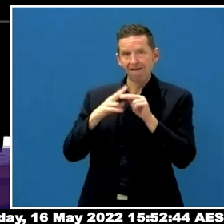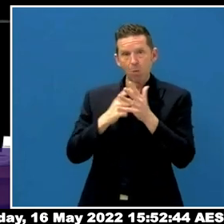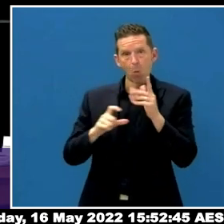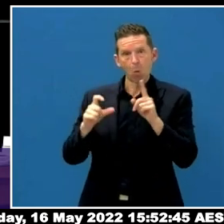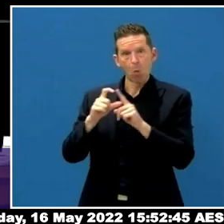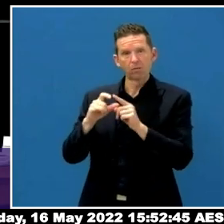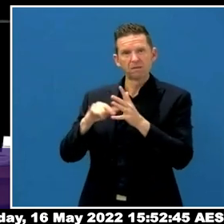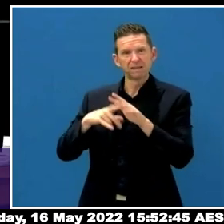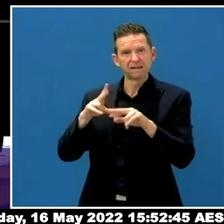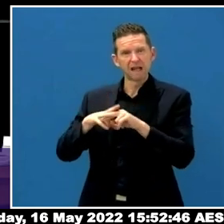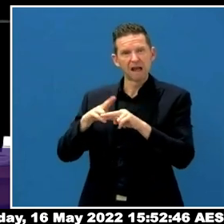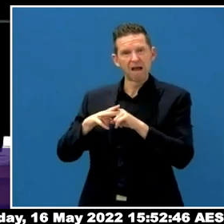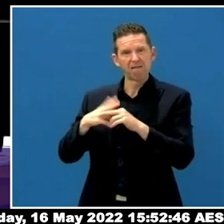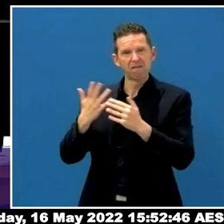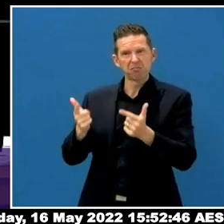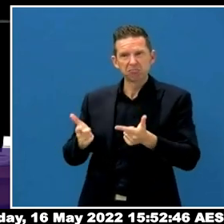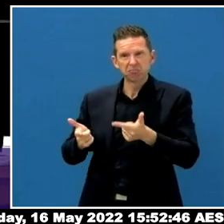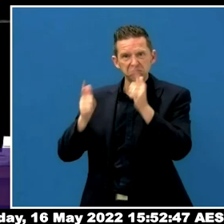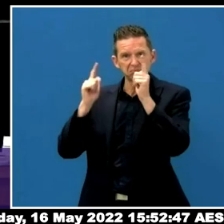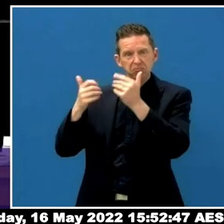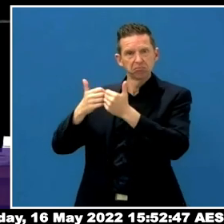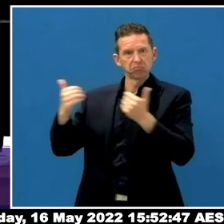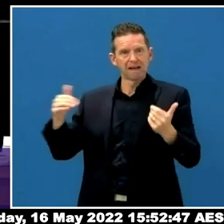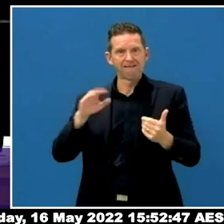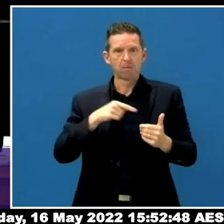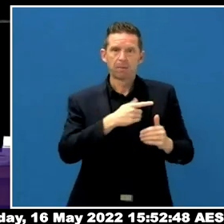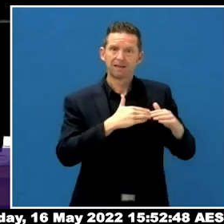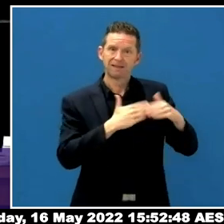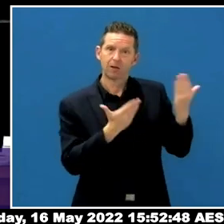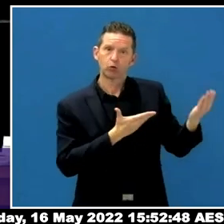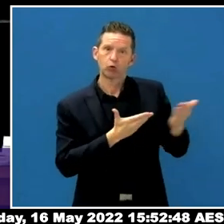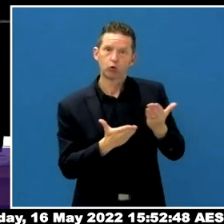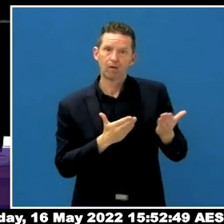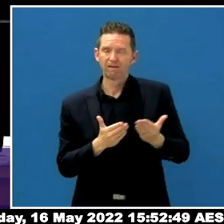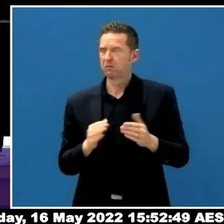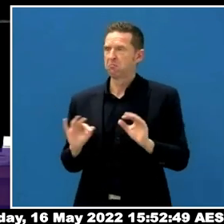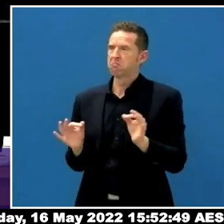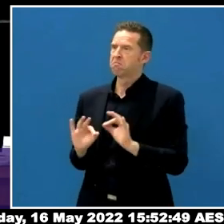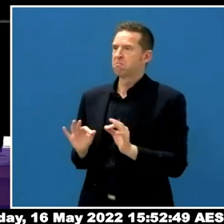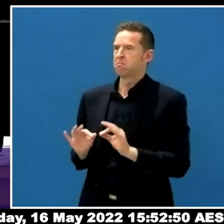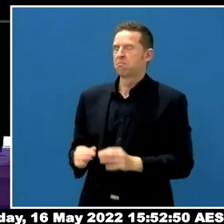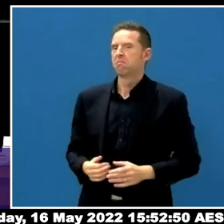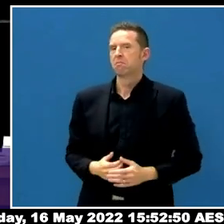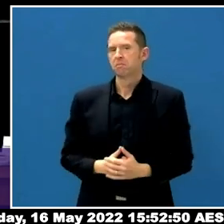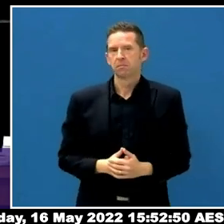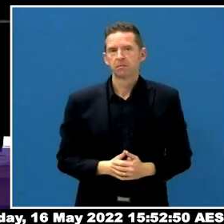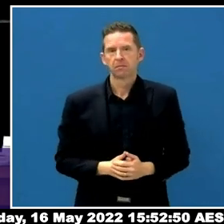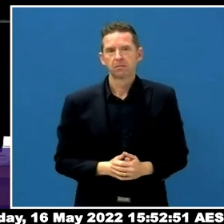No. MR FOGARTY: Was that ever something offered to you, do you recall?